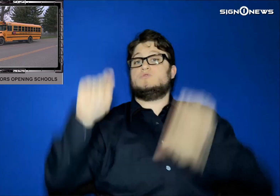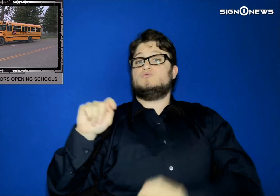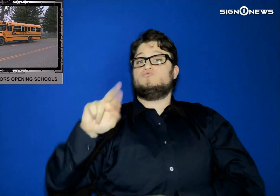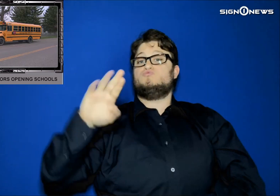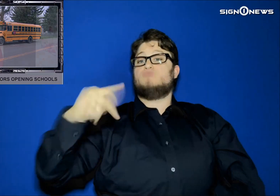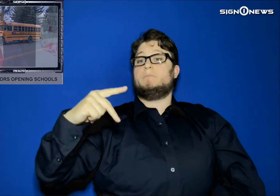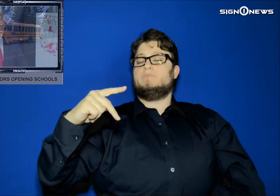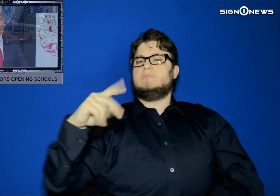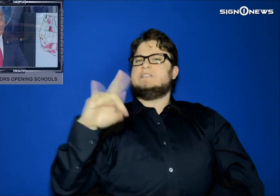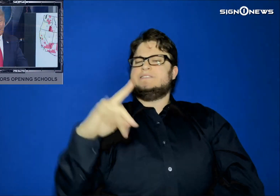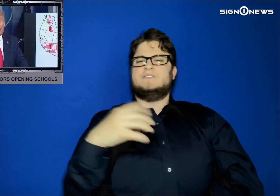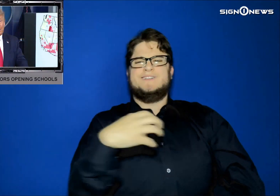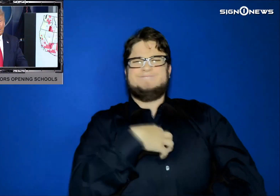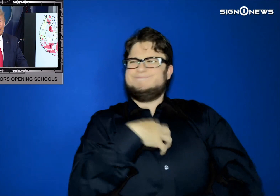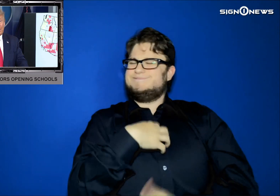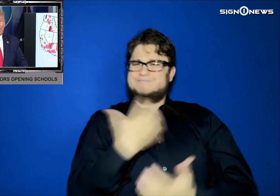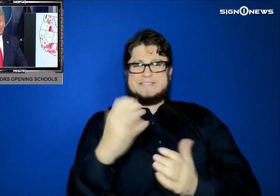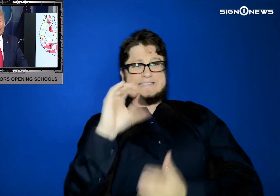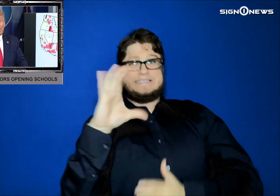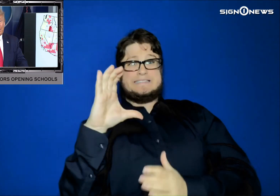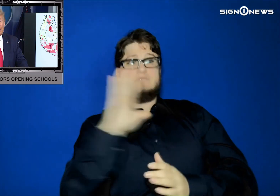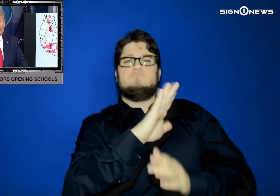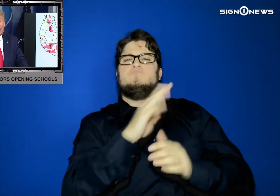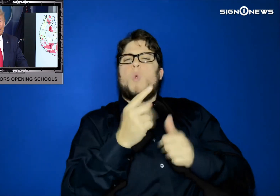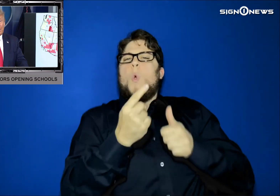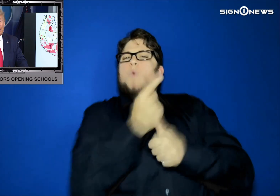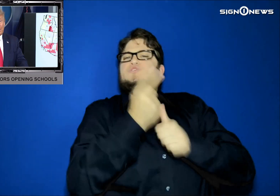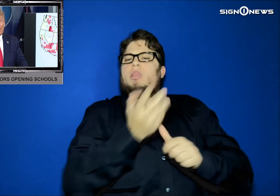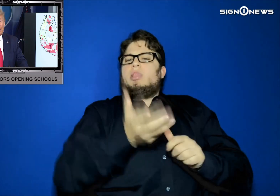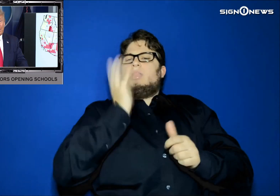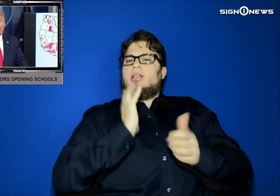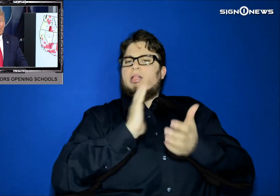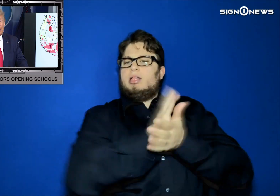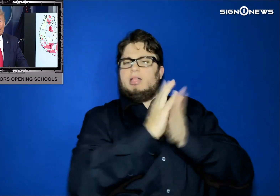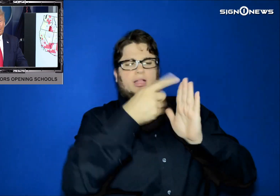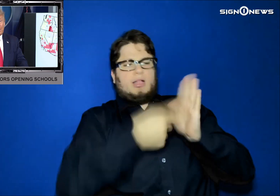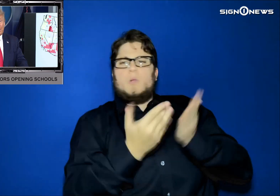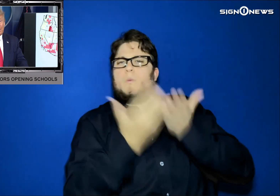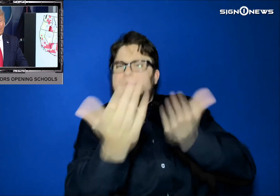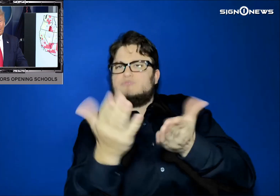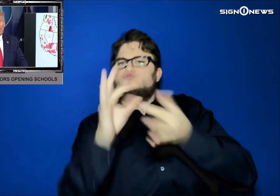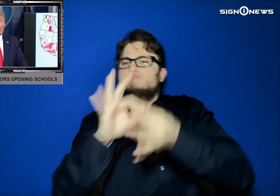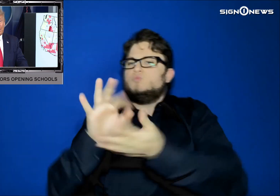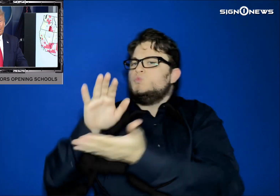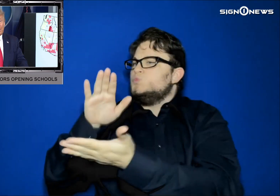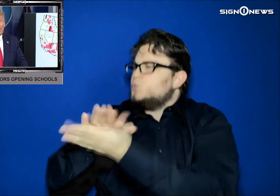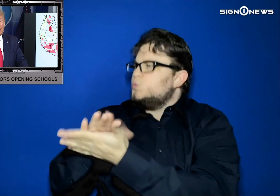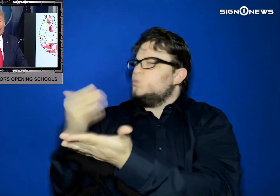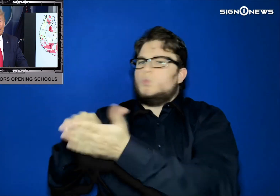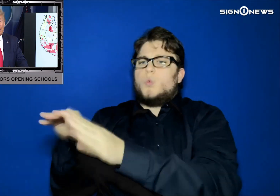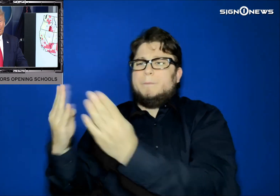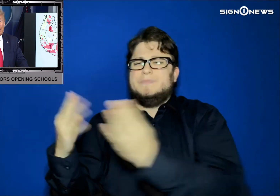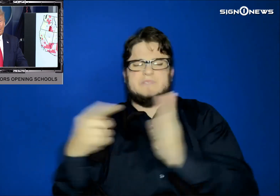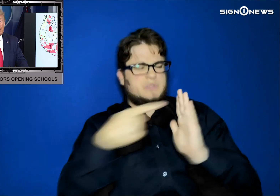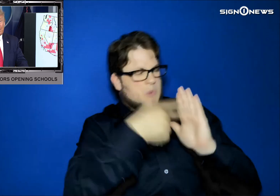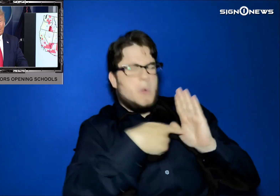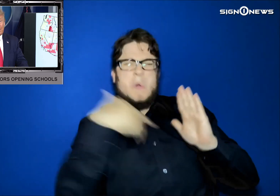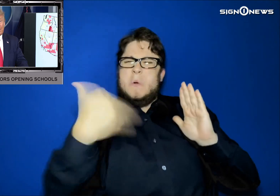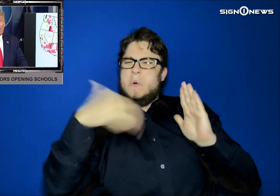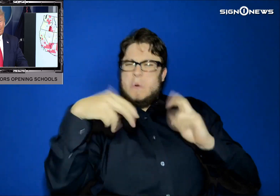The new guidelines come after President Trump complained that the agency's original recommendations